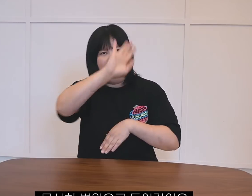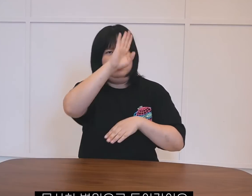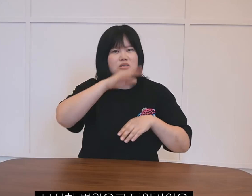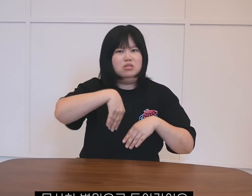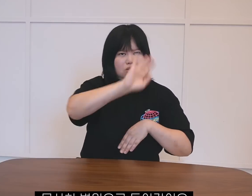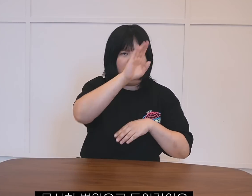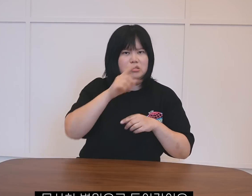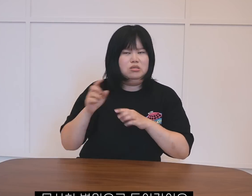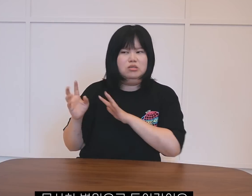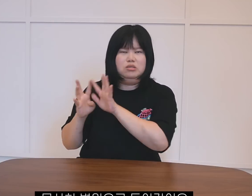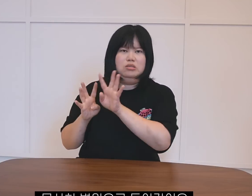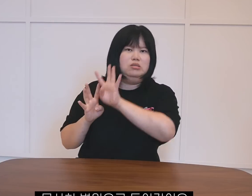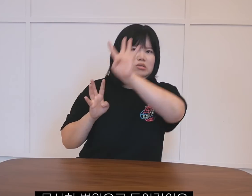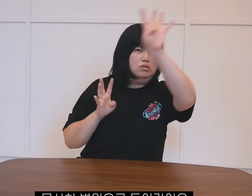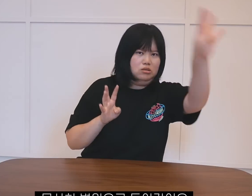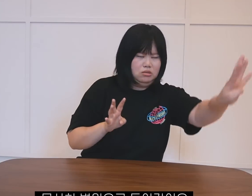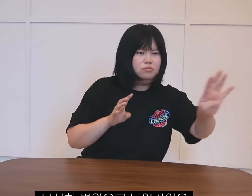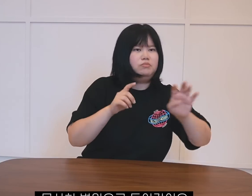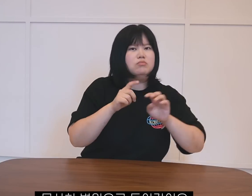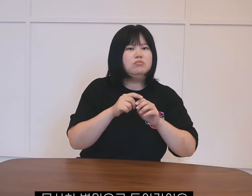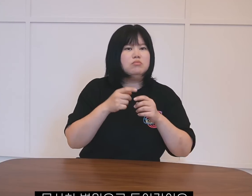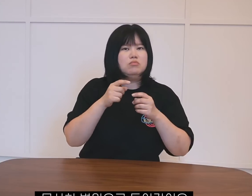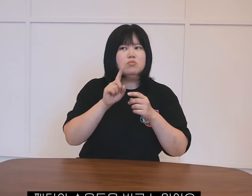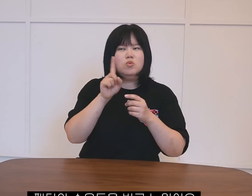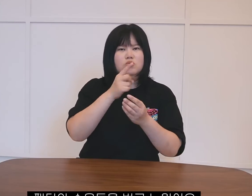and entered the hospital safely.